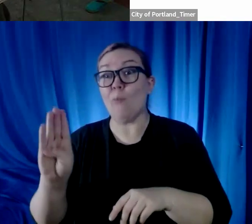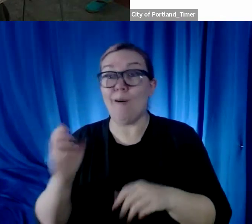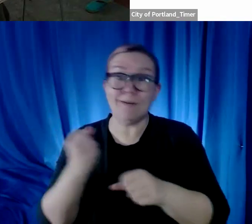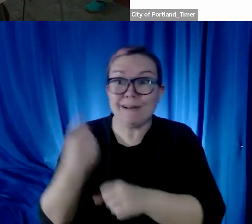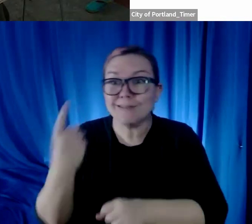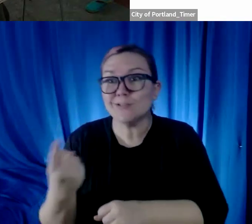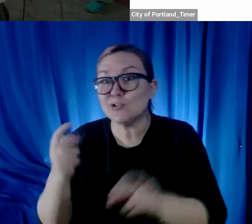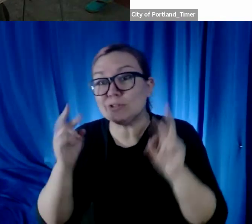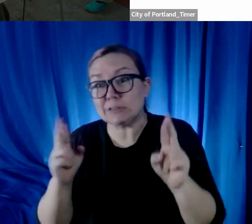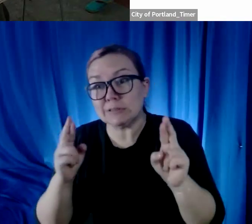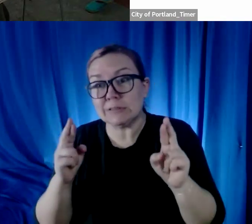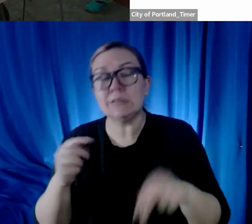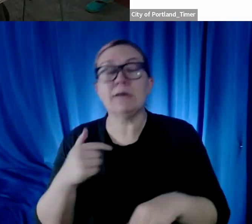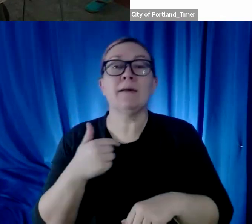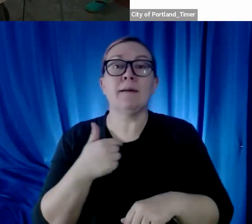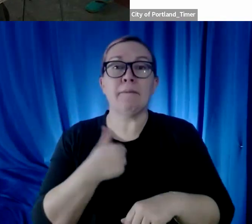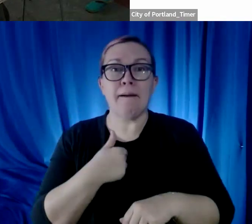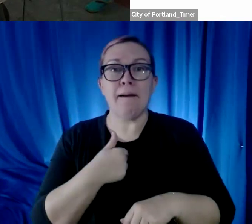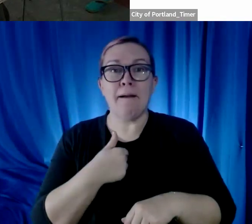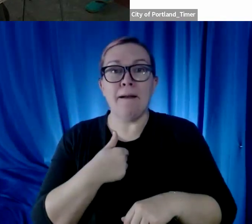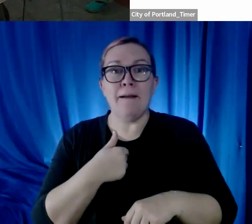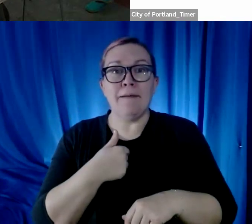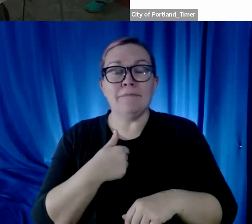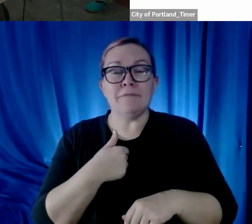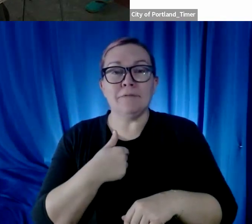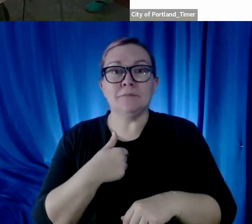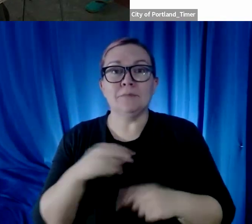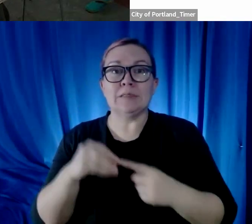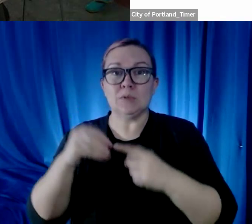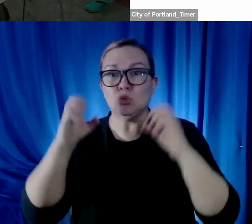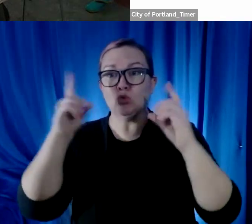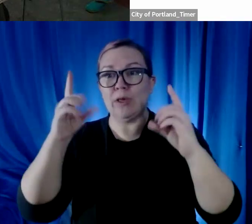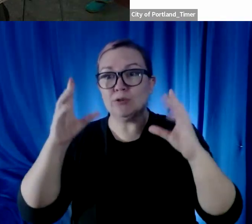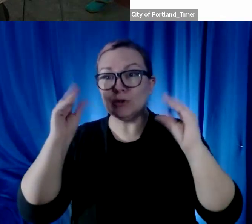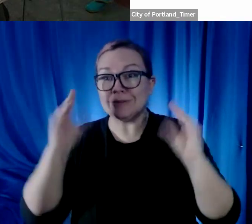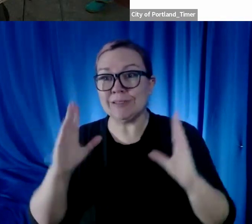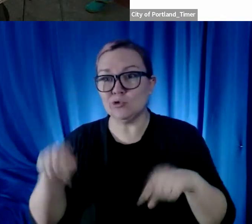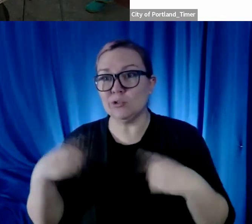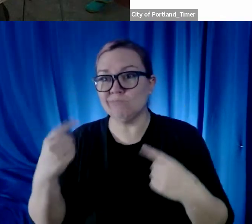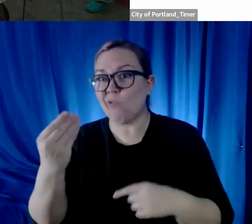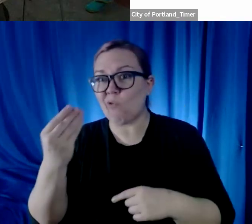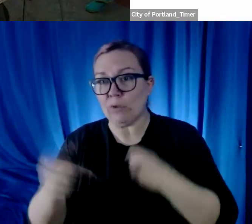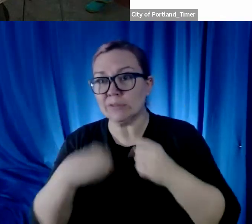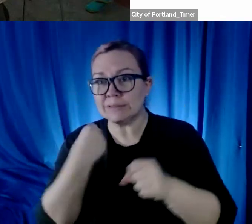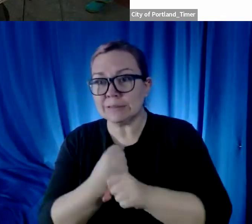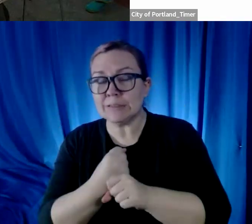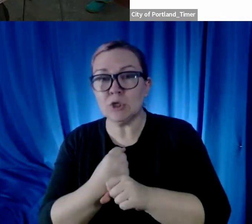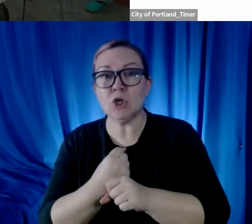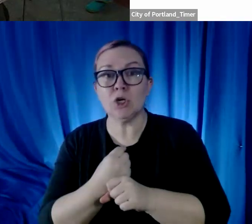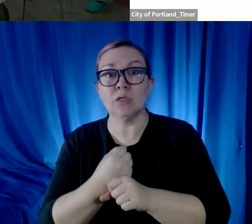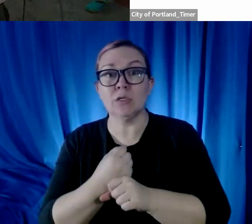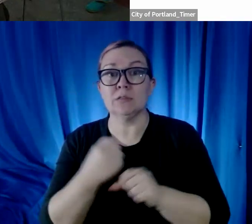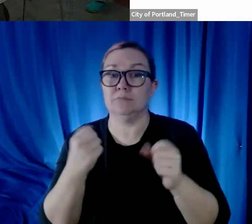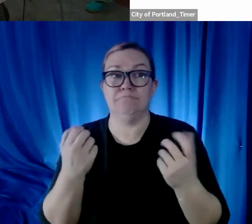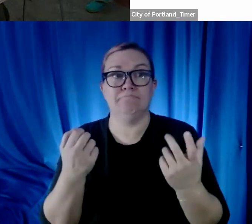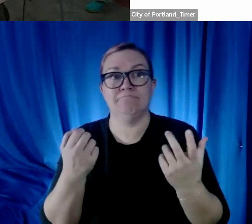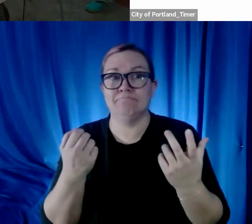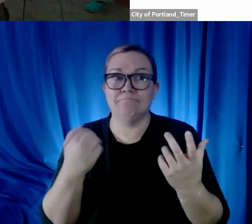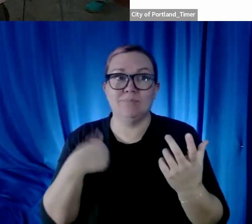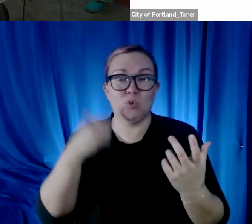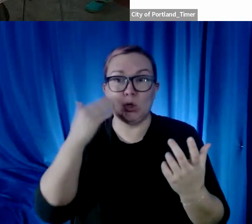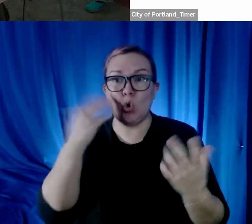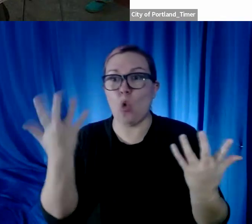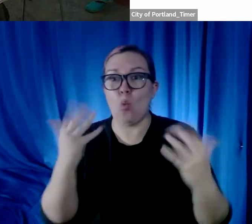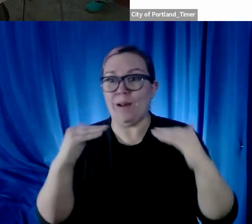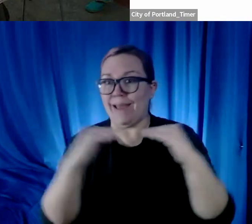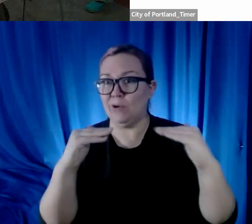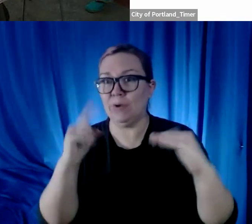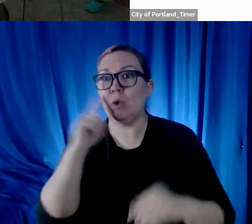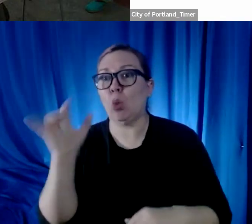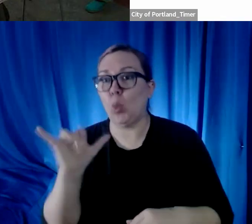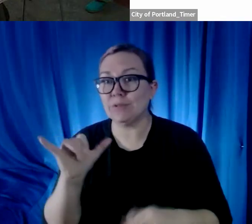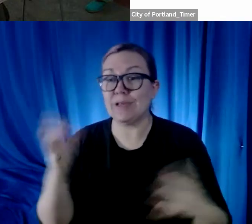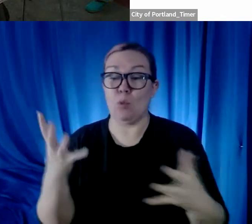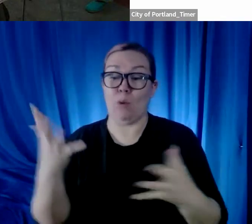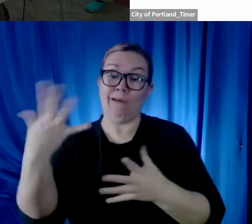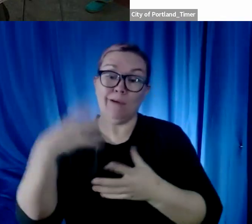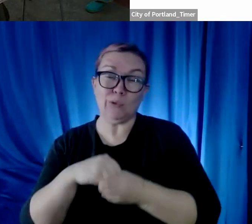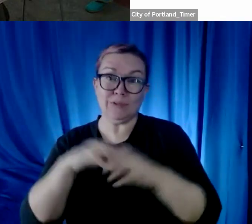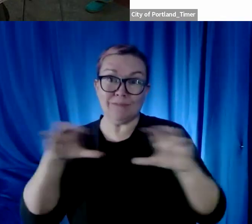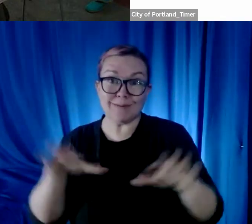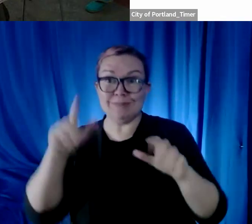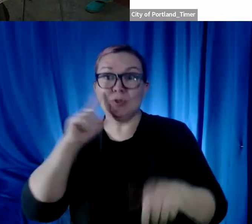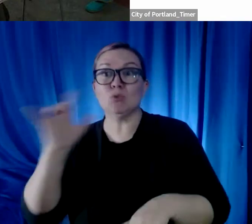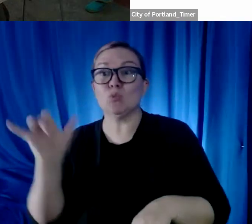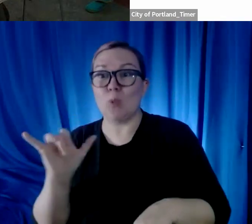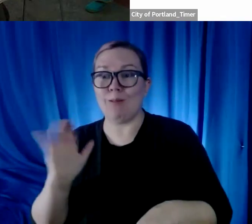I've been a special education teacher for 14 years. I can speak to what equity looks like, what inclusive activities look like in our community.